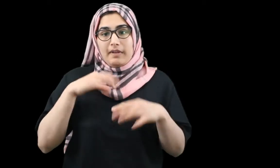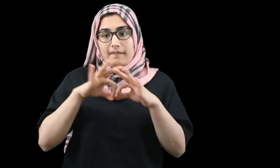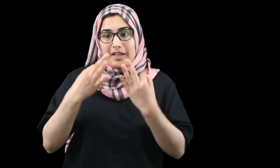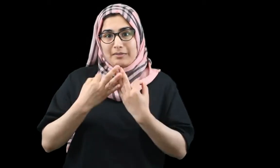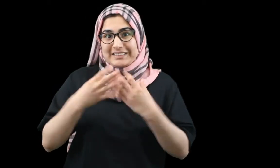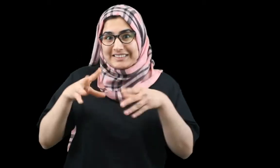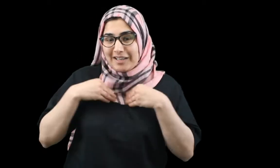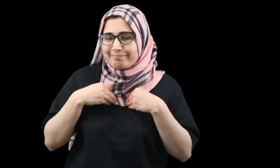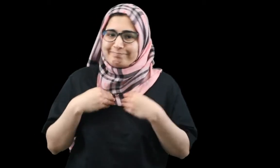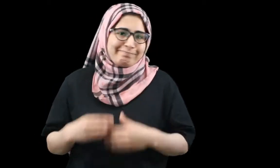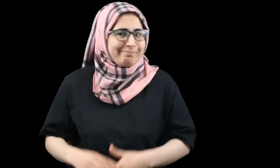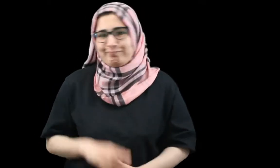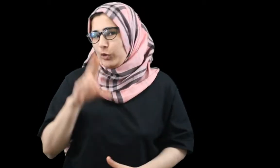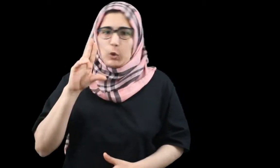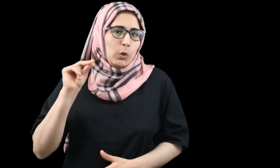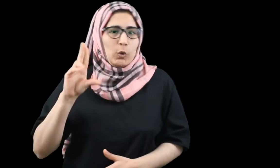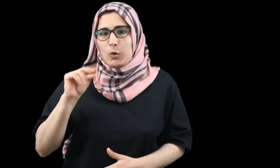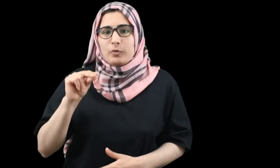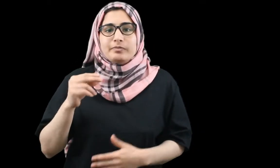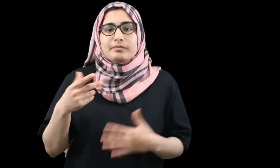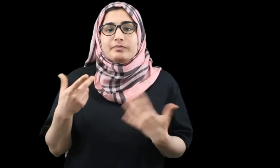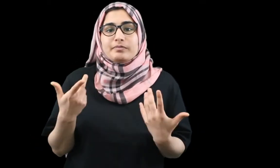My family does not approve of me signing.